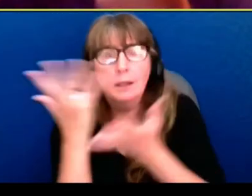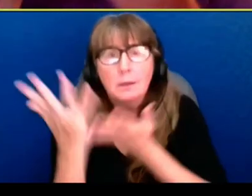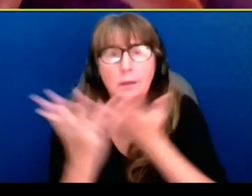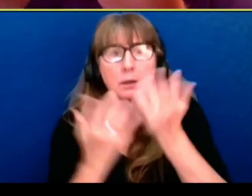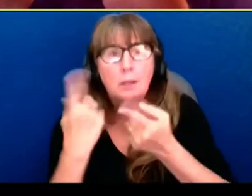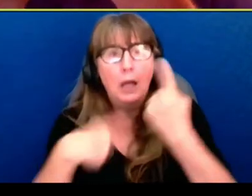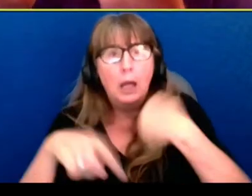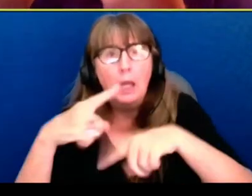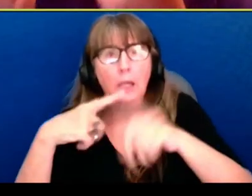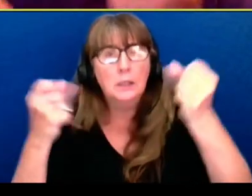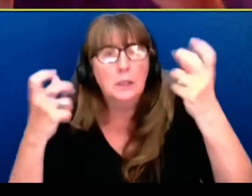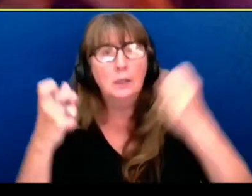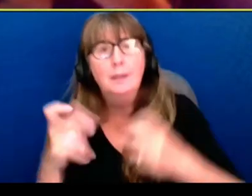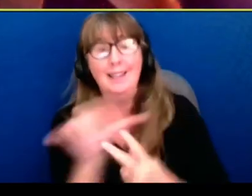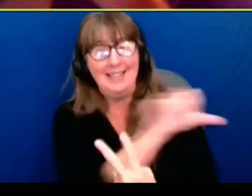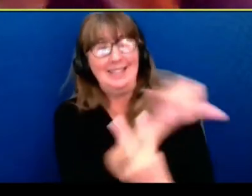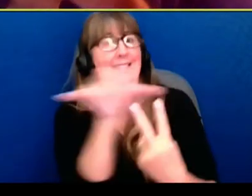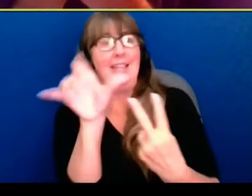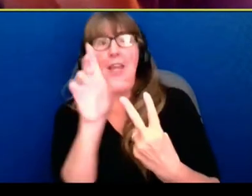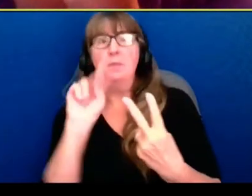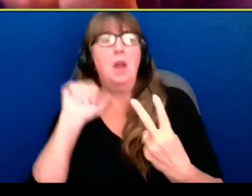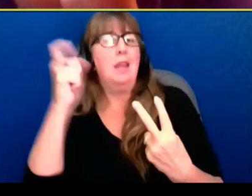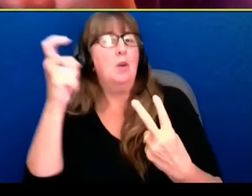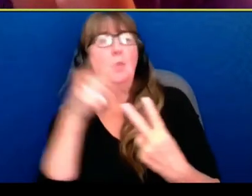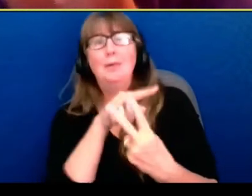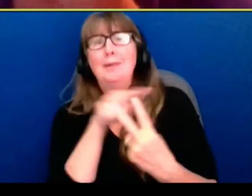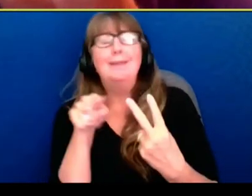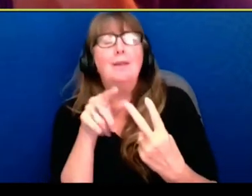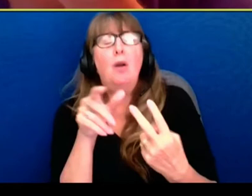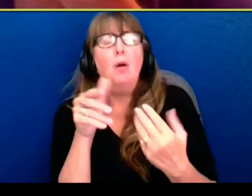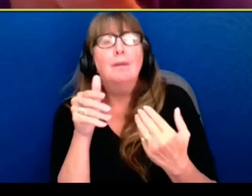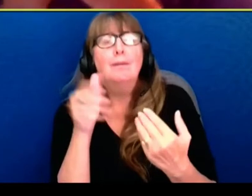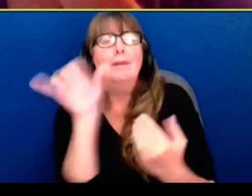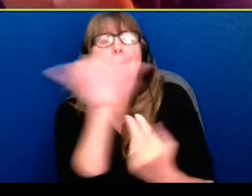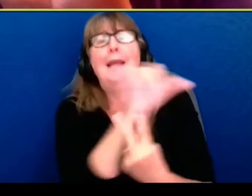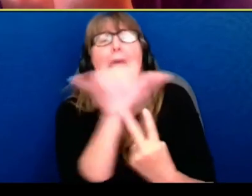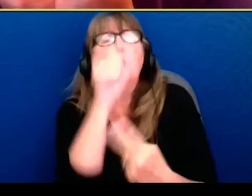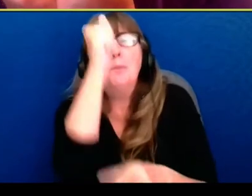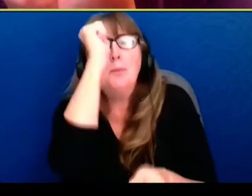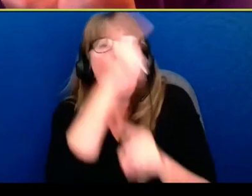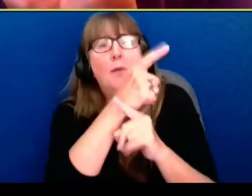Exact same diagnosis. These boys could have been brothers they were so similar to each